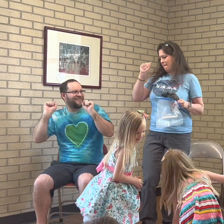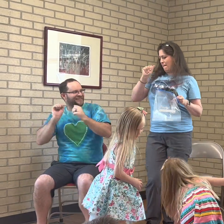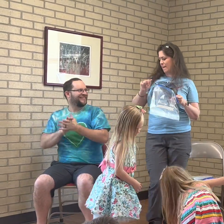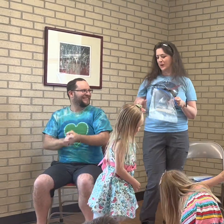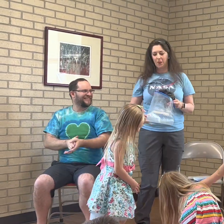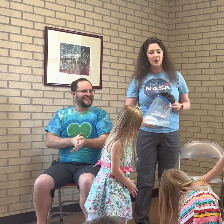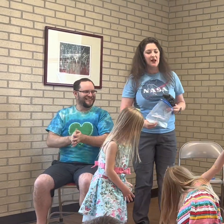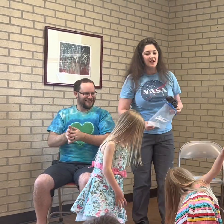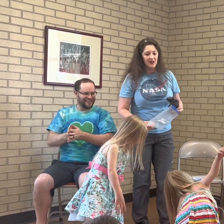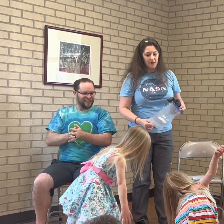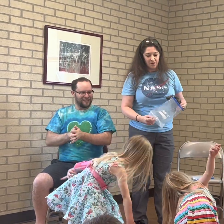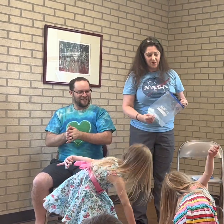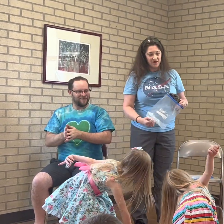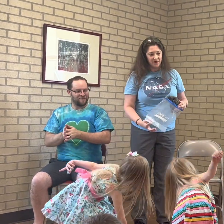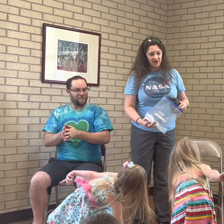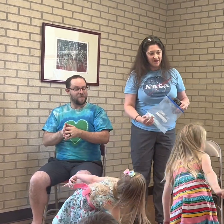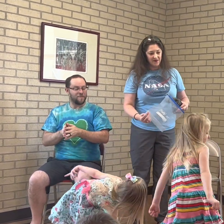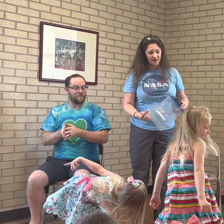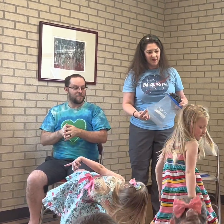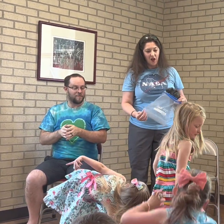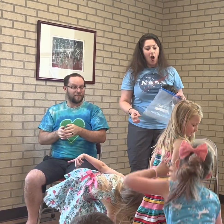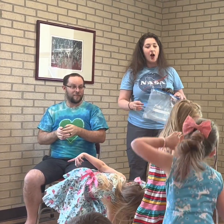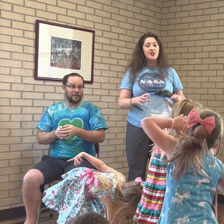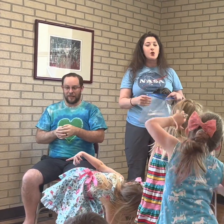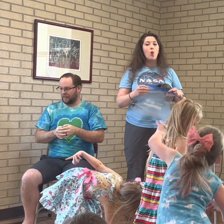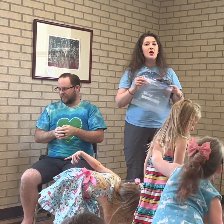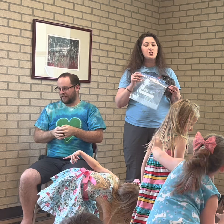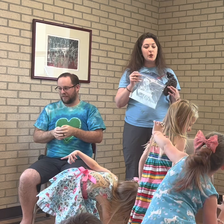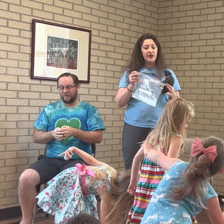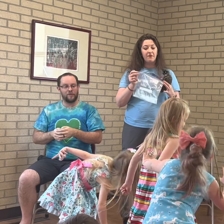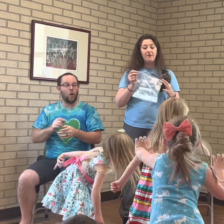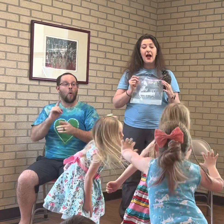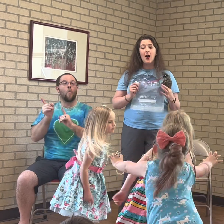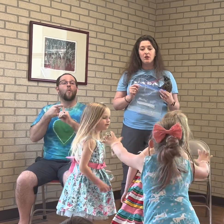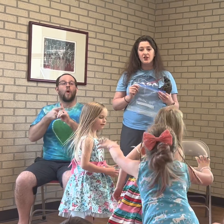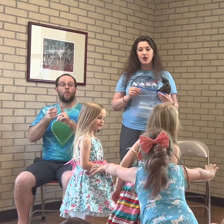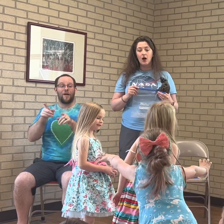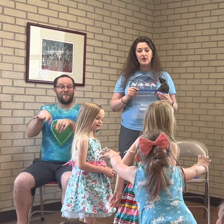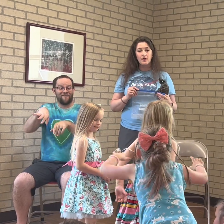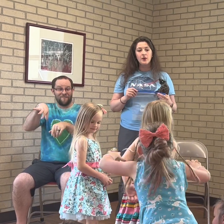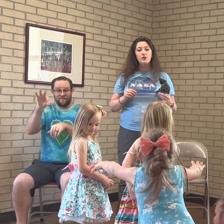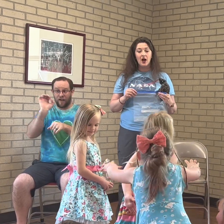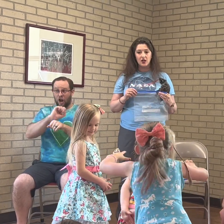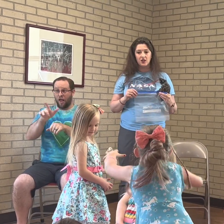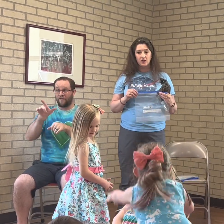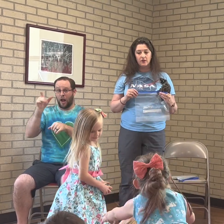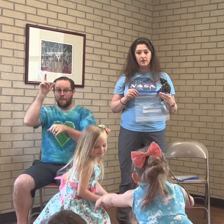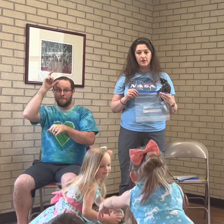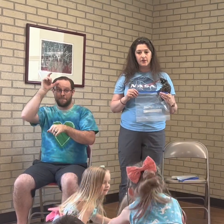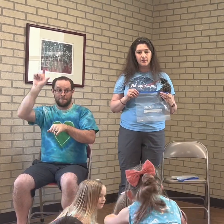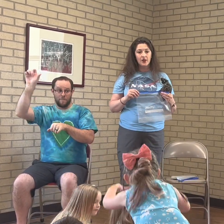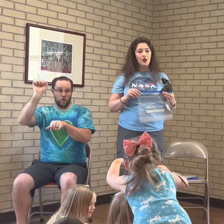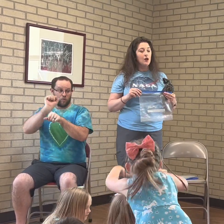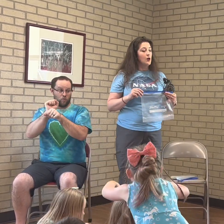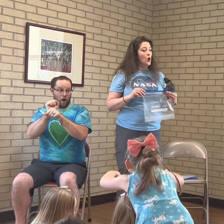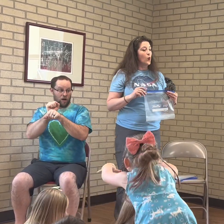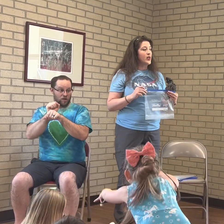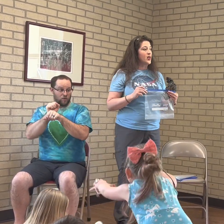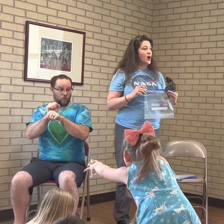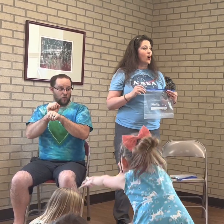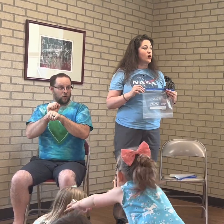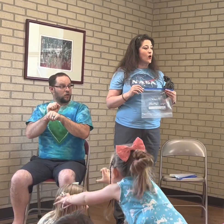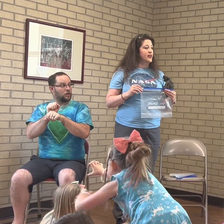Audience: I'm gonna sit down and get it. Dr. Shannon: All right, so once we have found all of our moon rocks, we are going